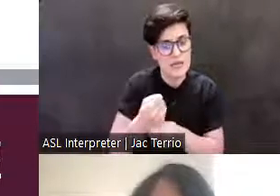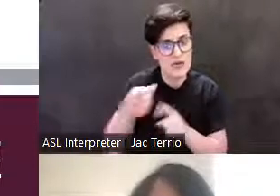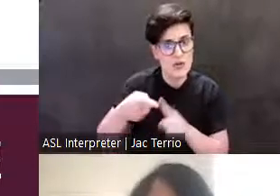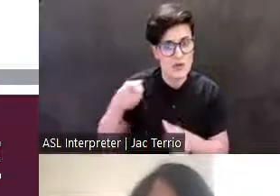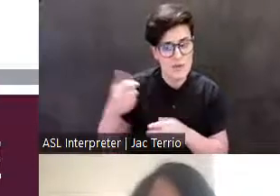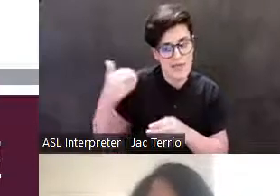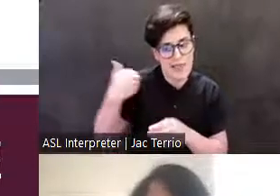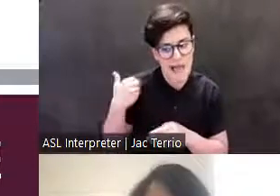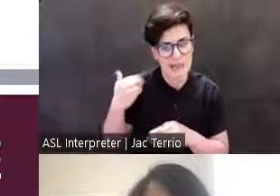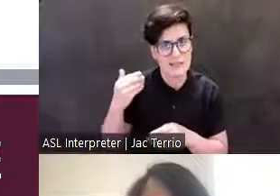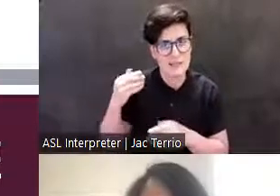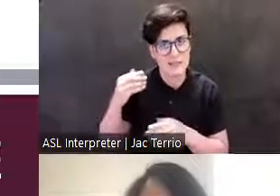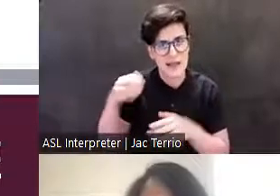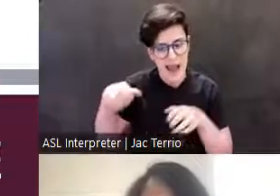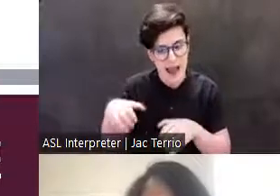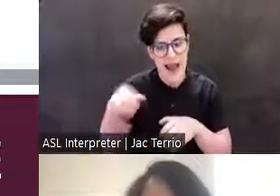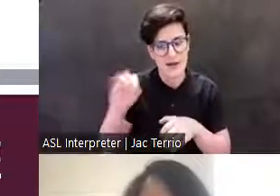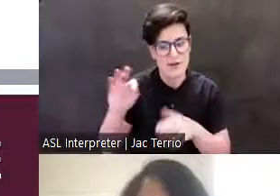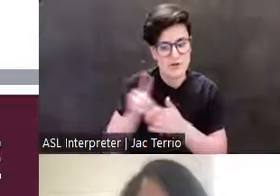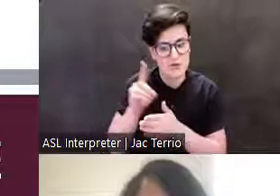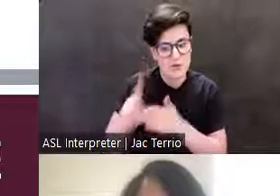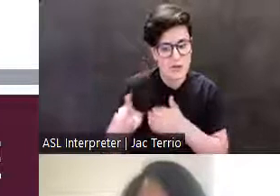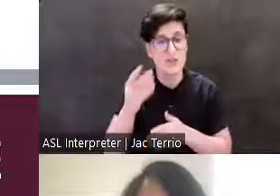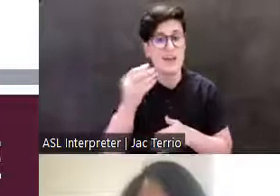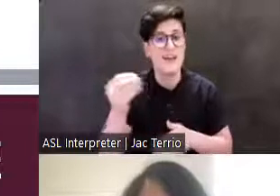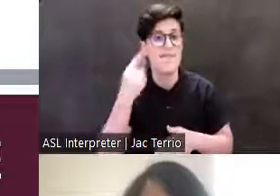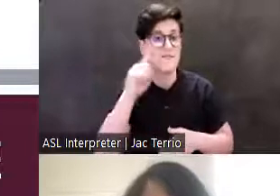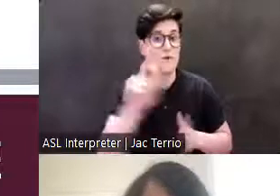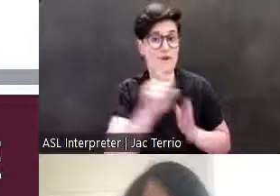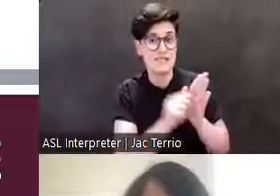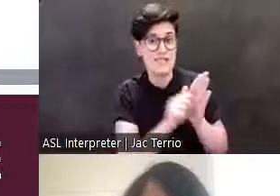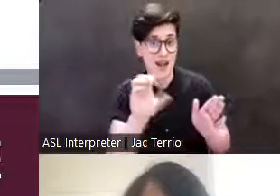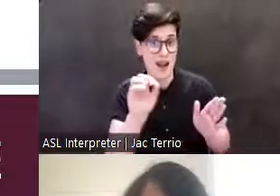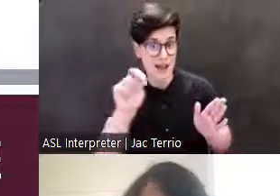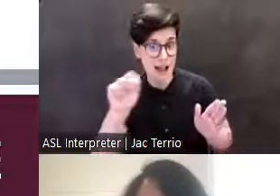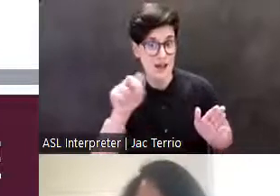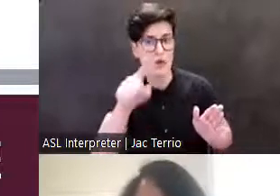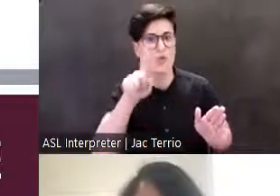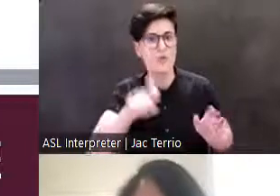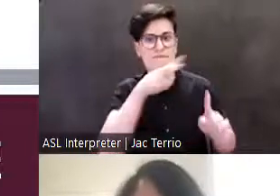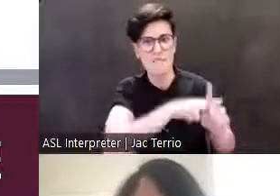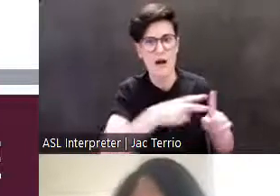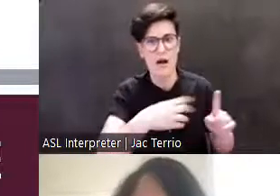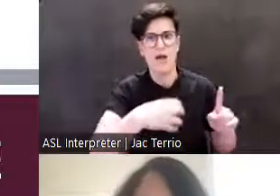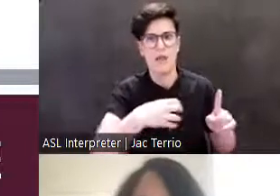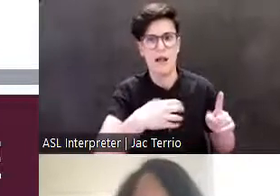And for the state of Connecticut, you have to file the complaint within 180 days of the